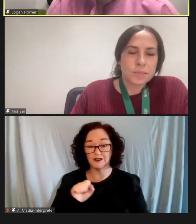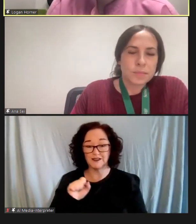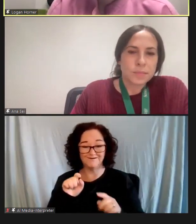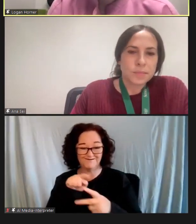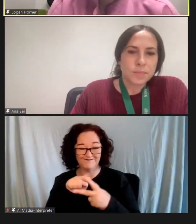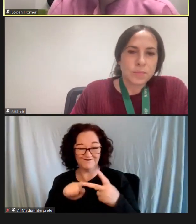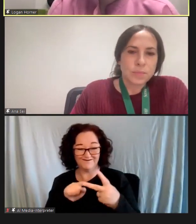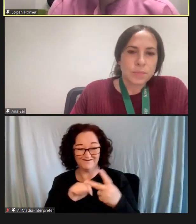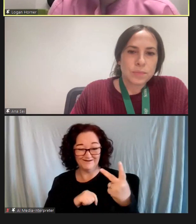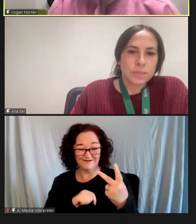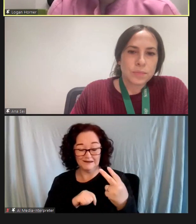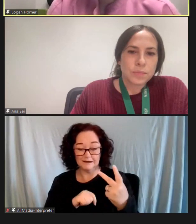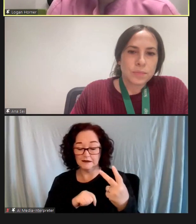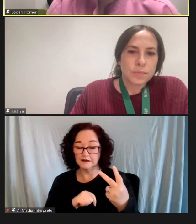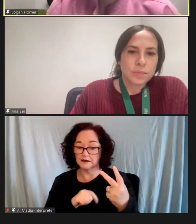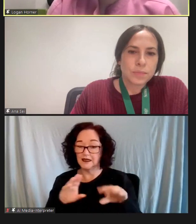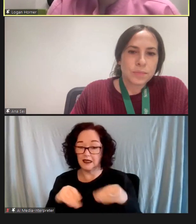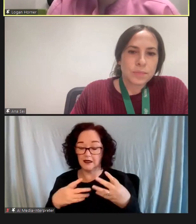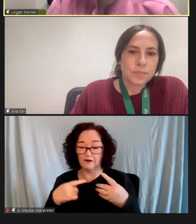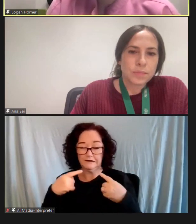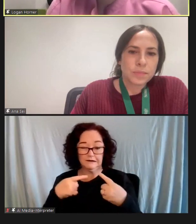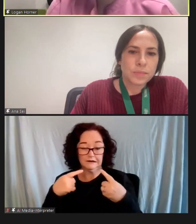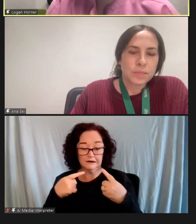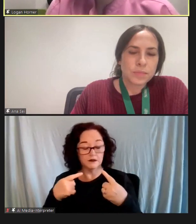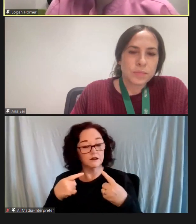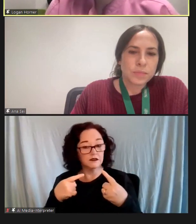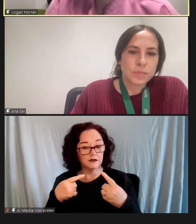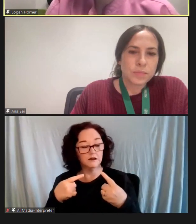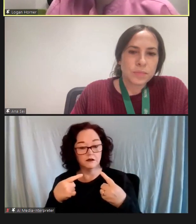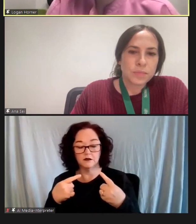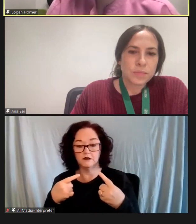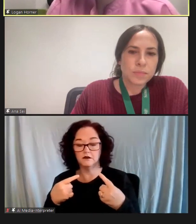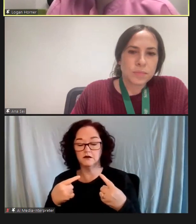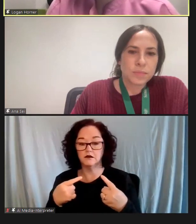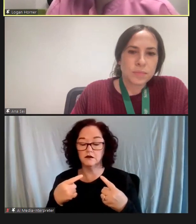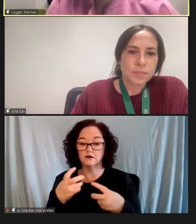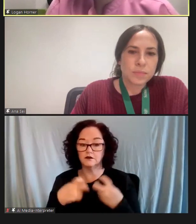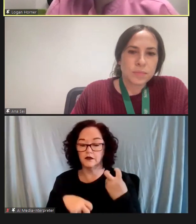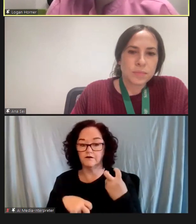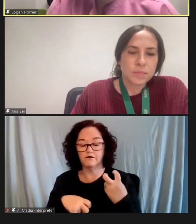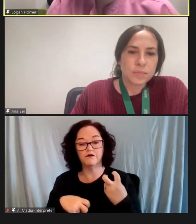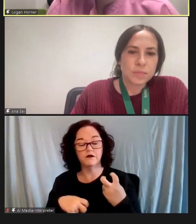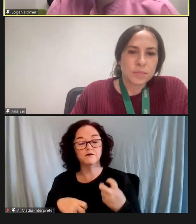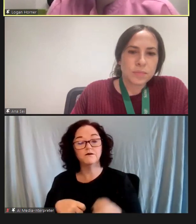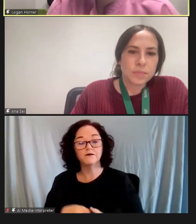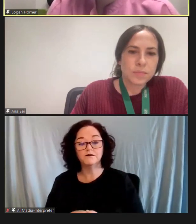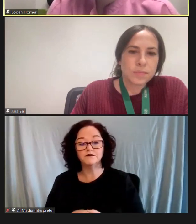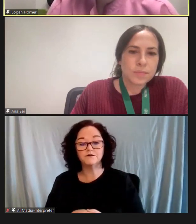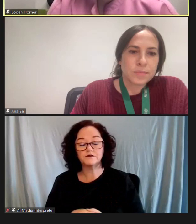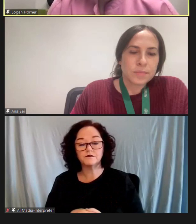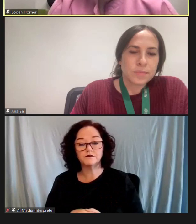implantation within the last few years